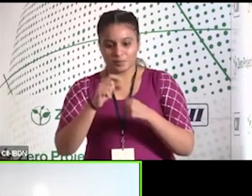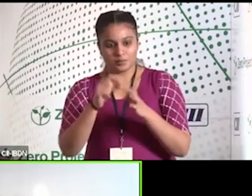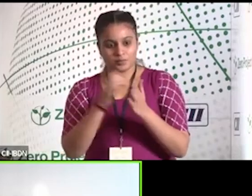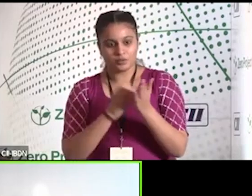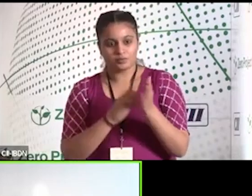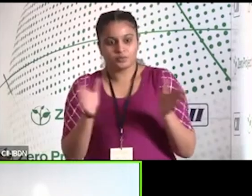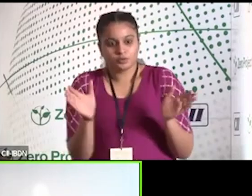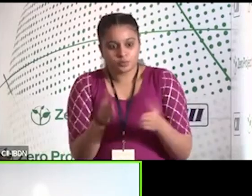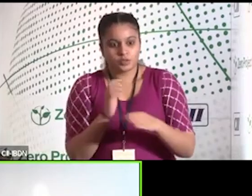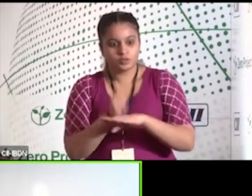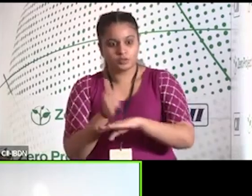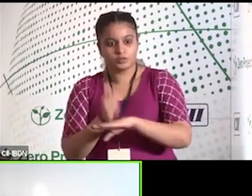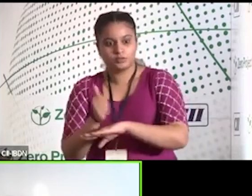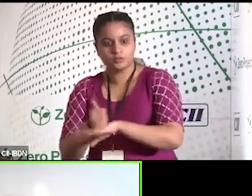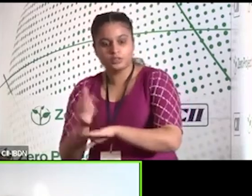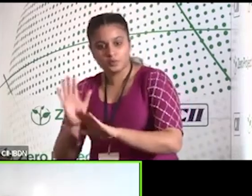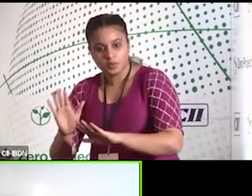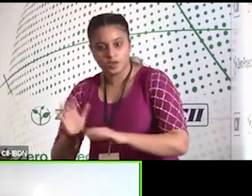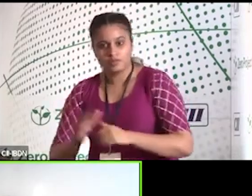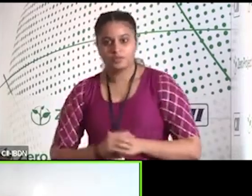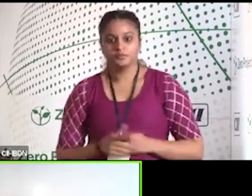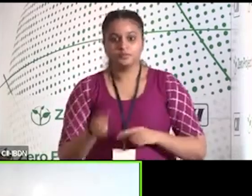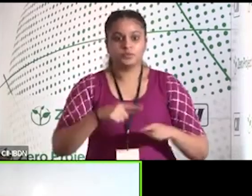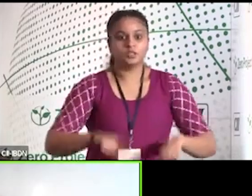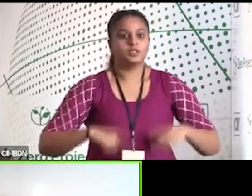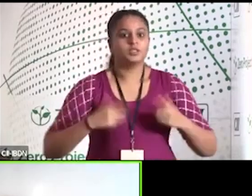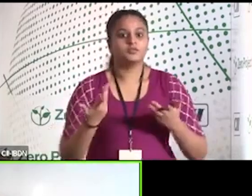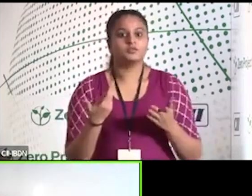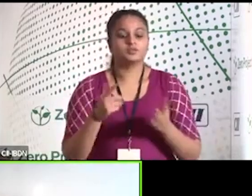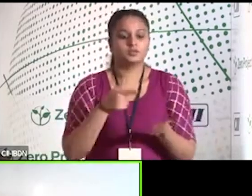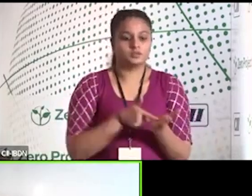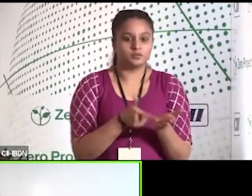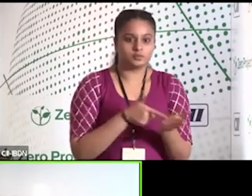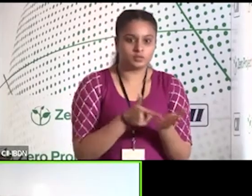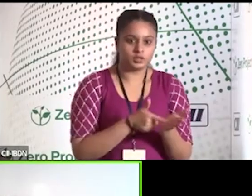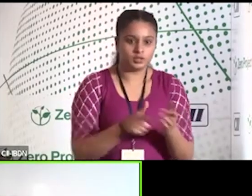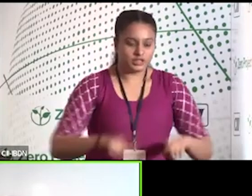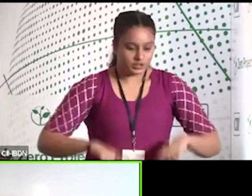artisans who are living in the village and trying to create their own needs